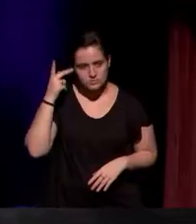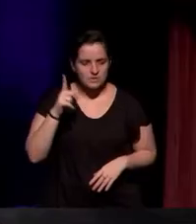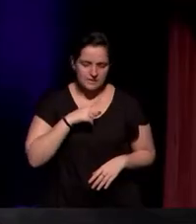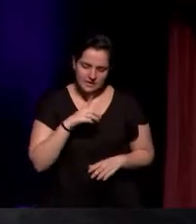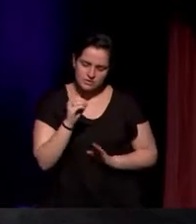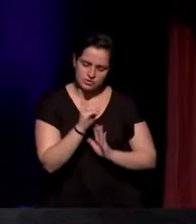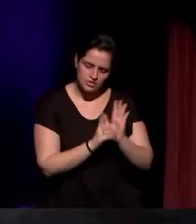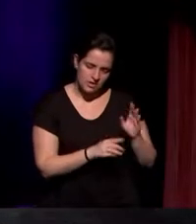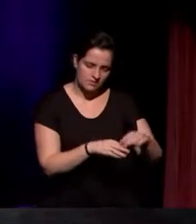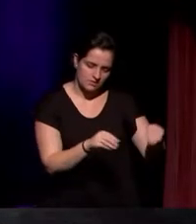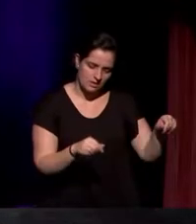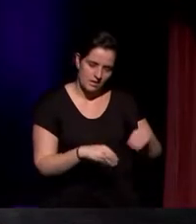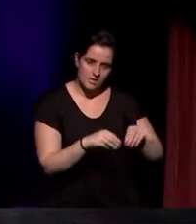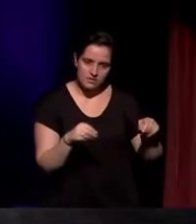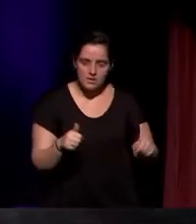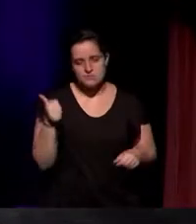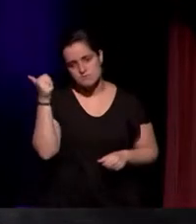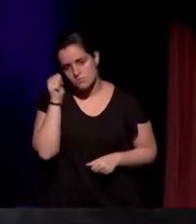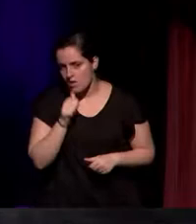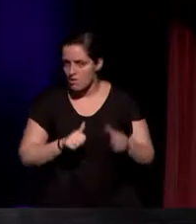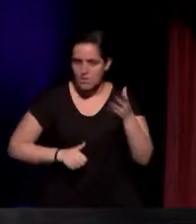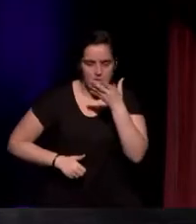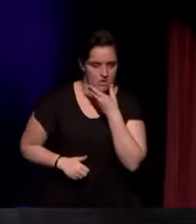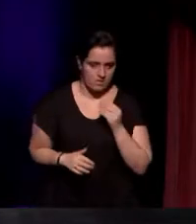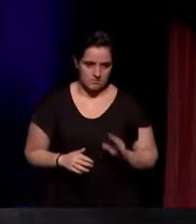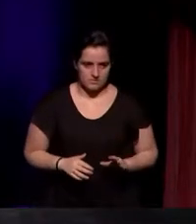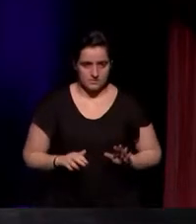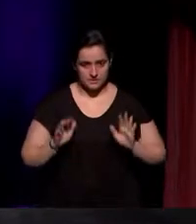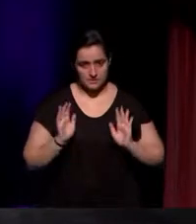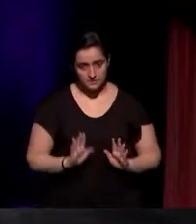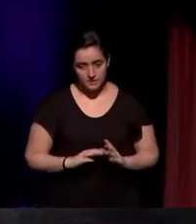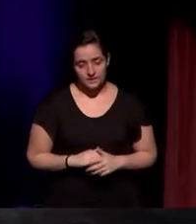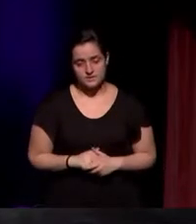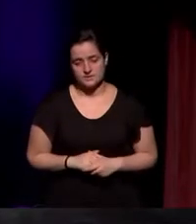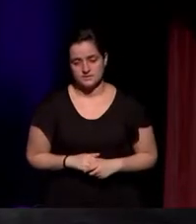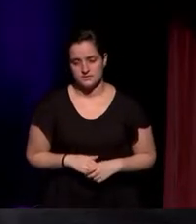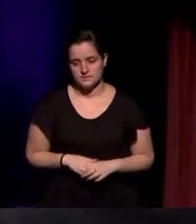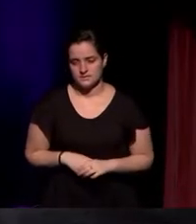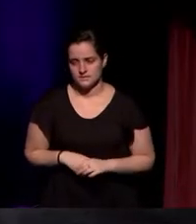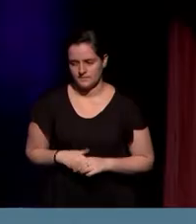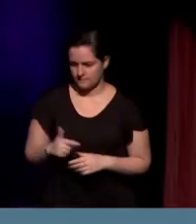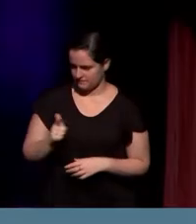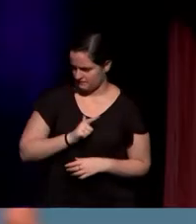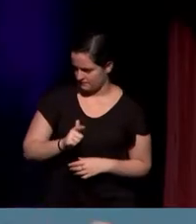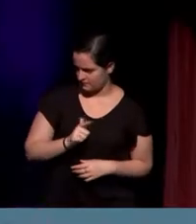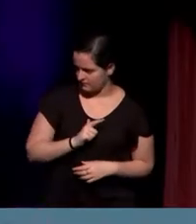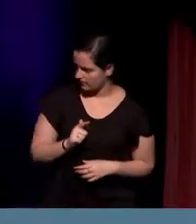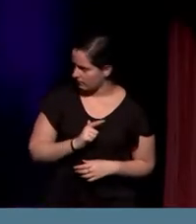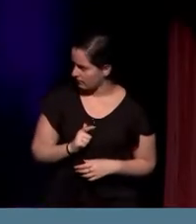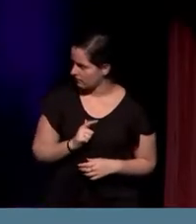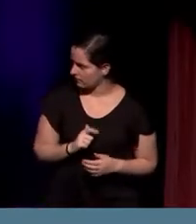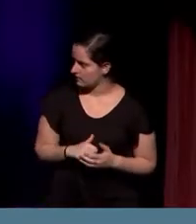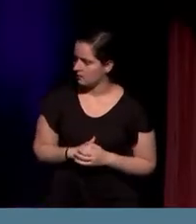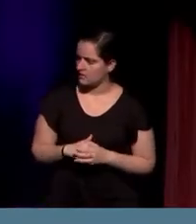all people, women and men, but if I have a field, What is this piece of land?